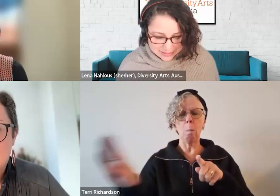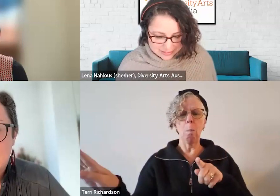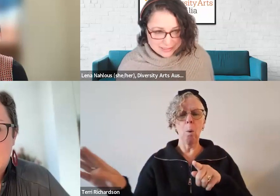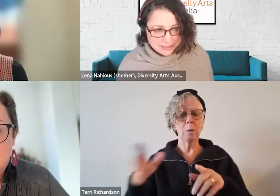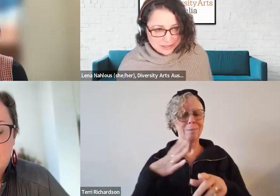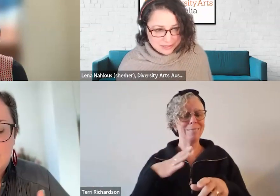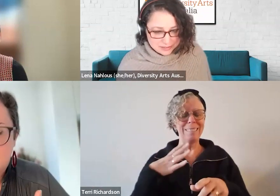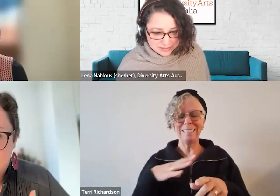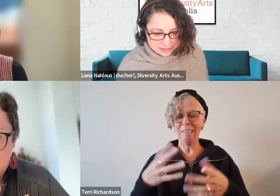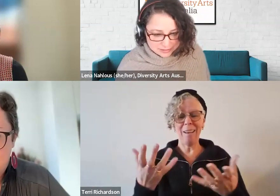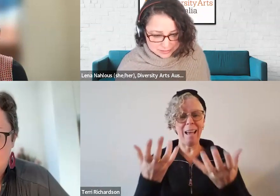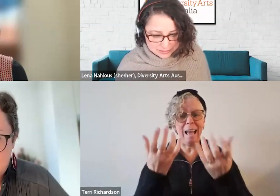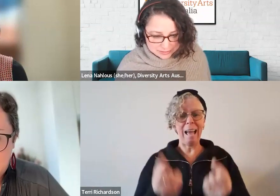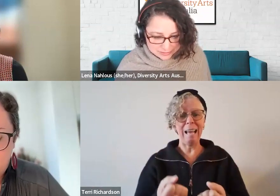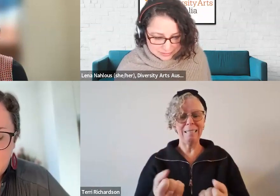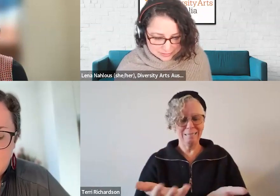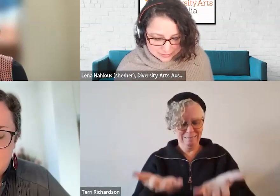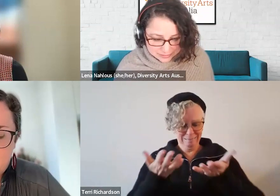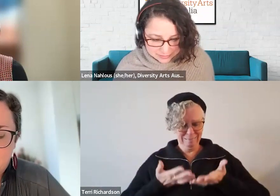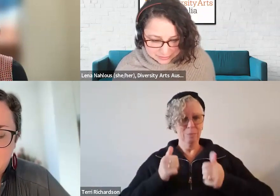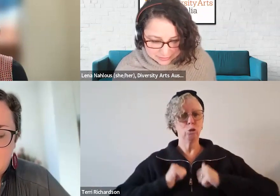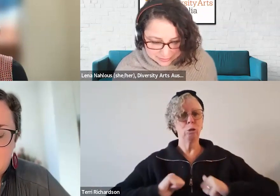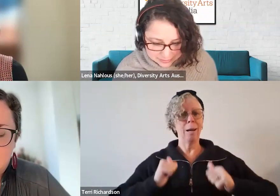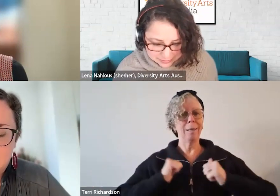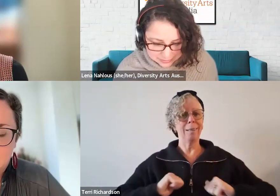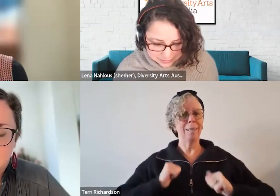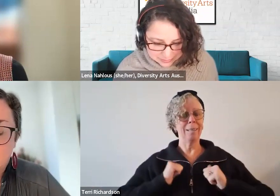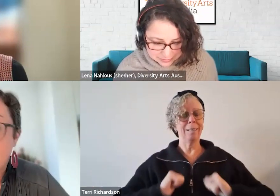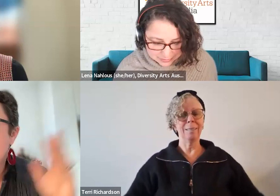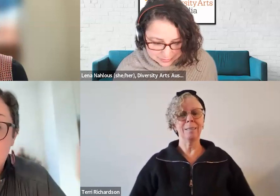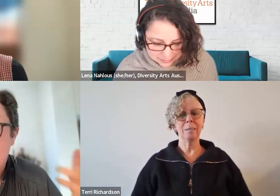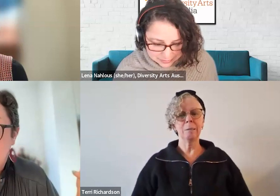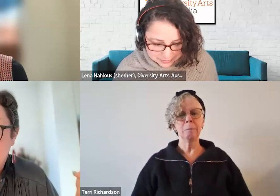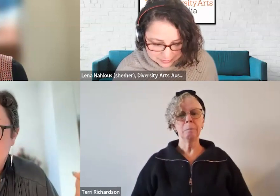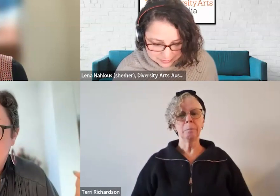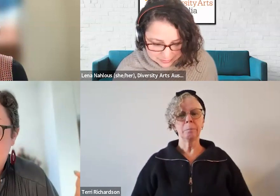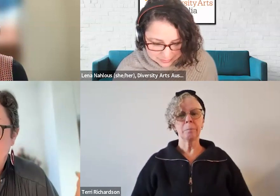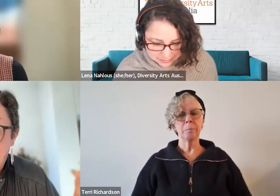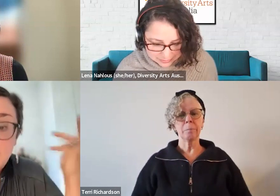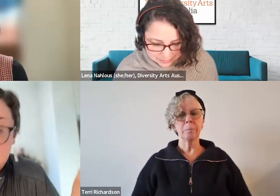never received training, and so also don't actually